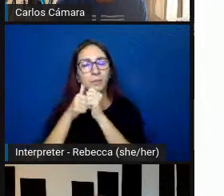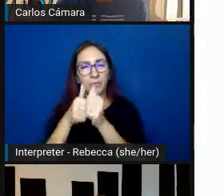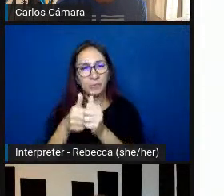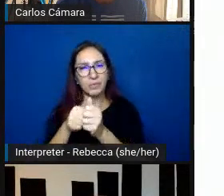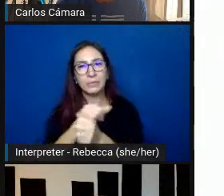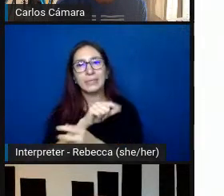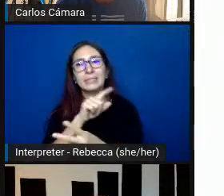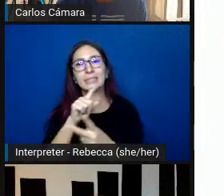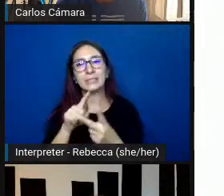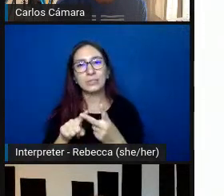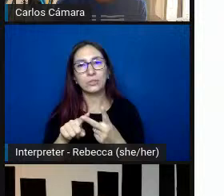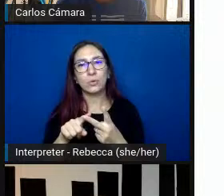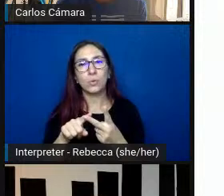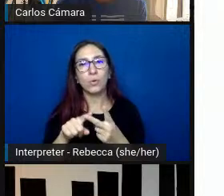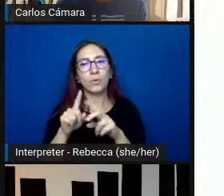Can check